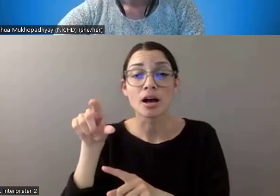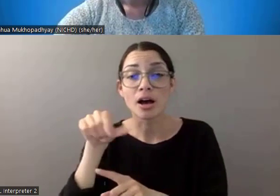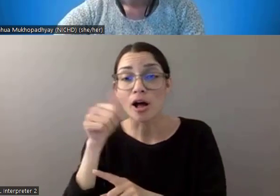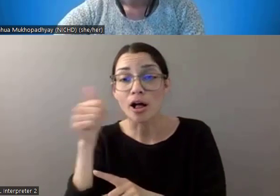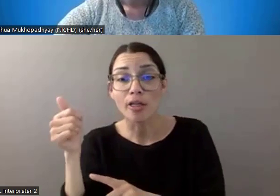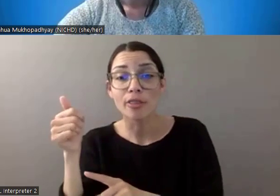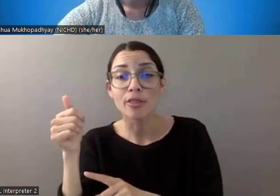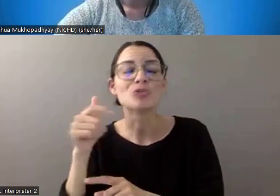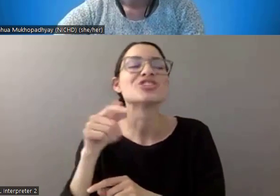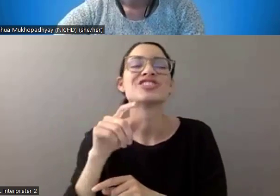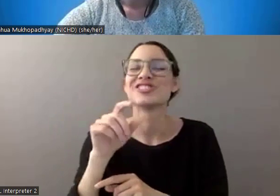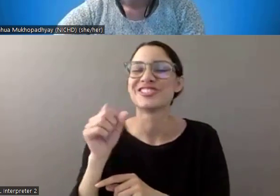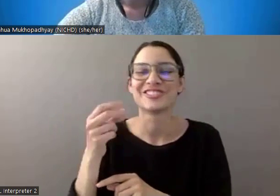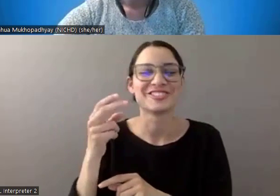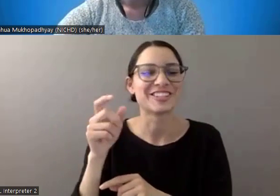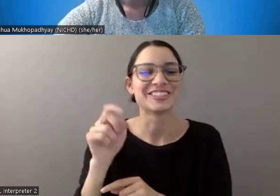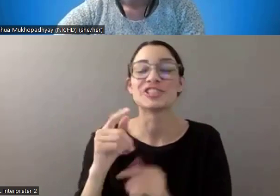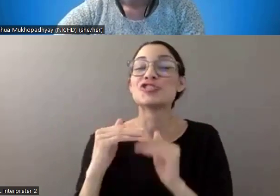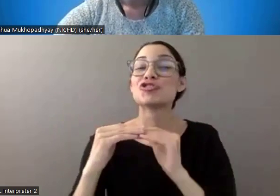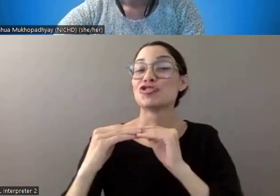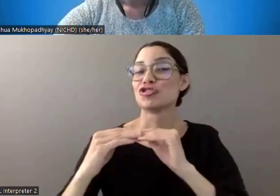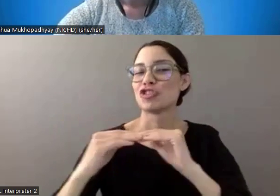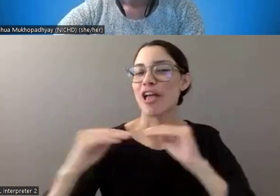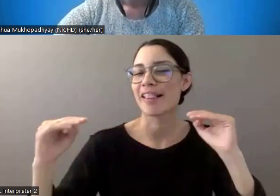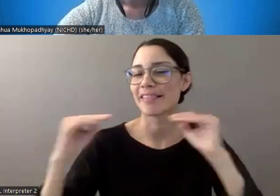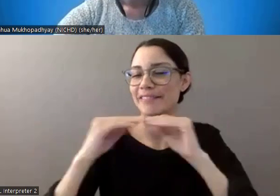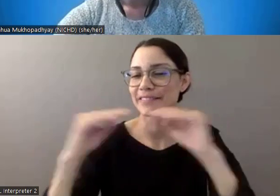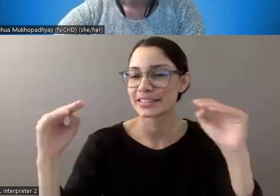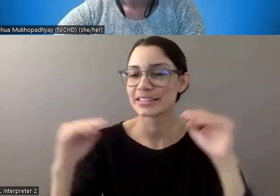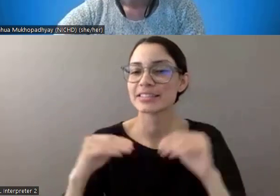to increase lab capacity for undergraduate researchers?"